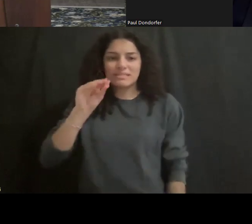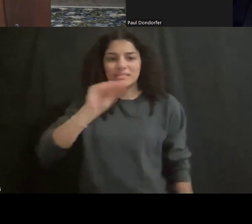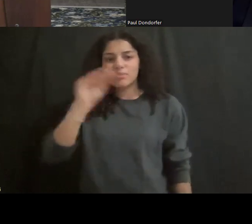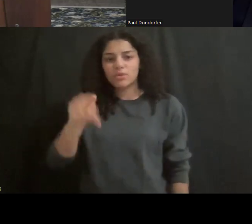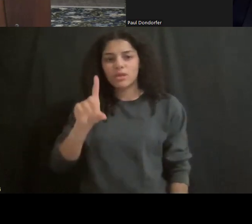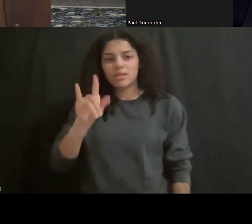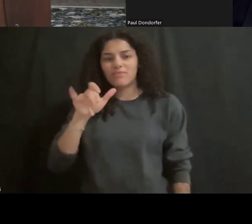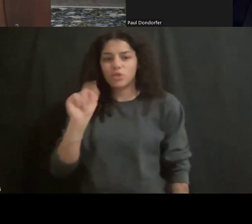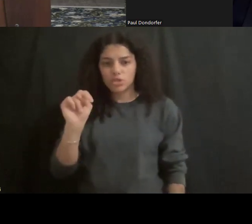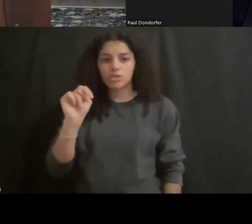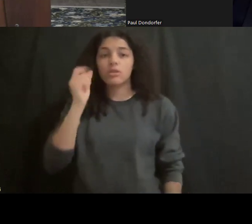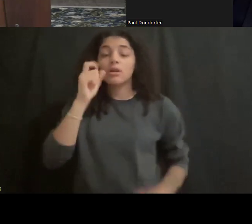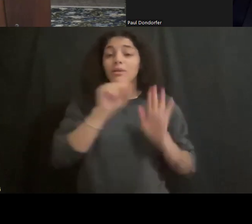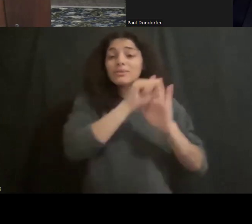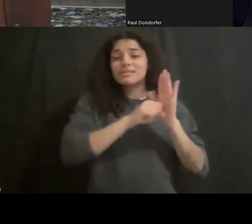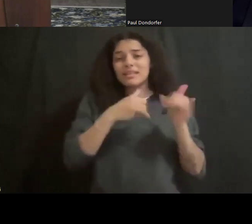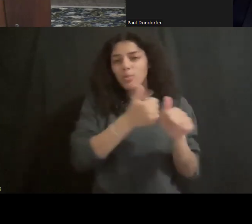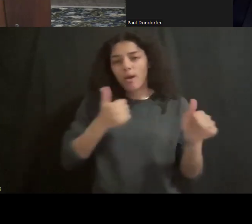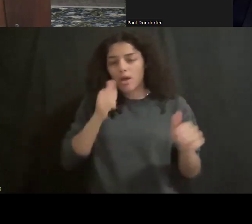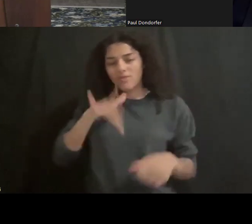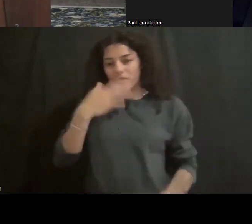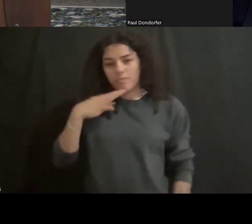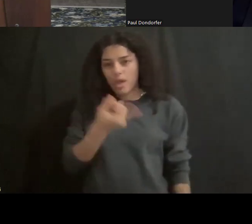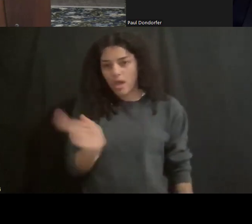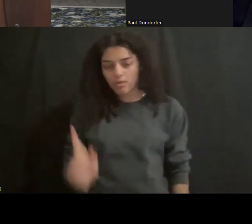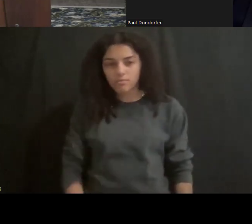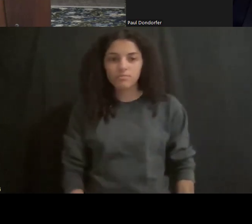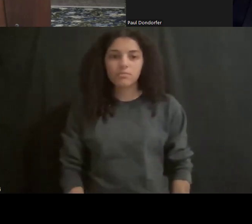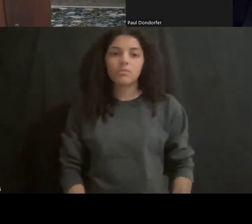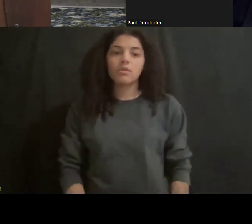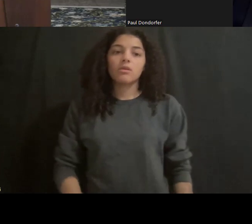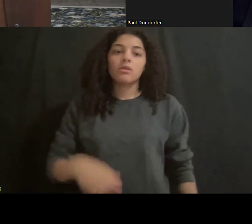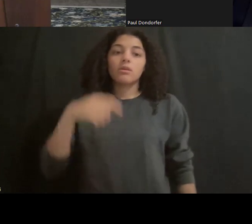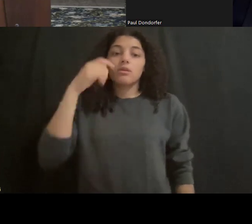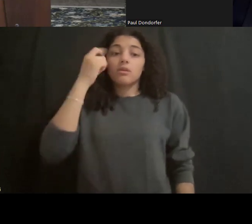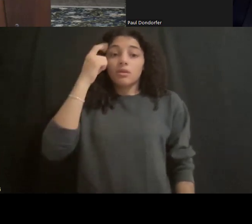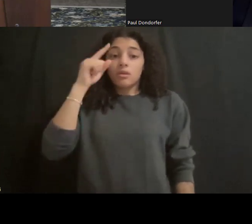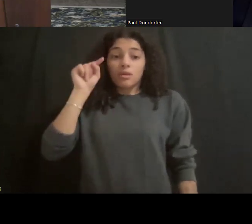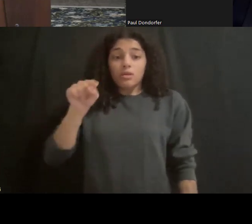there either so don't feel bad Nationally on Boxing Day it was reported that nationwide the